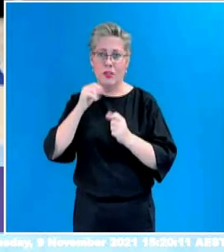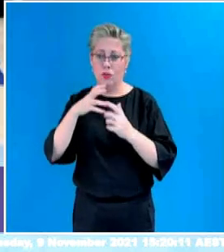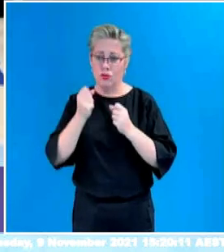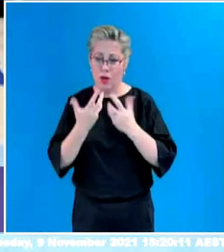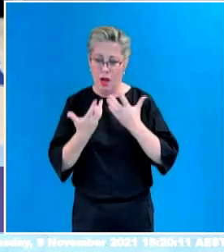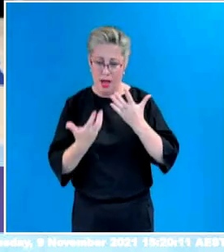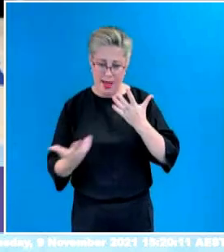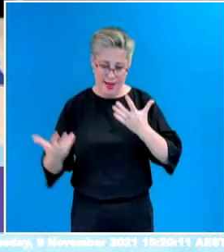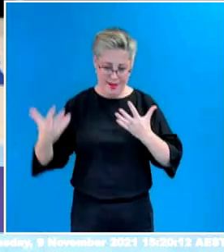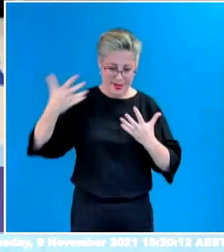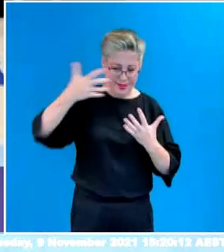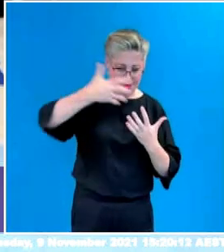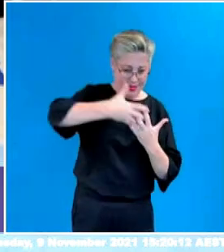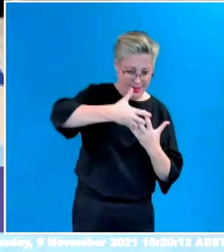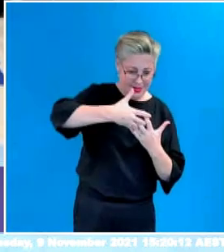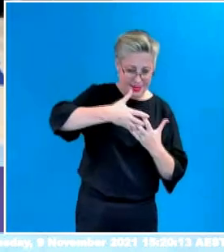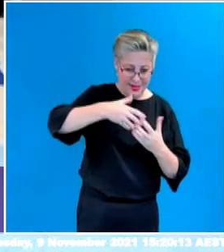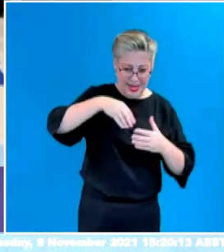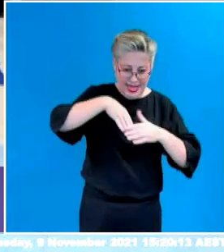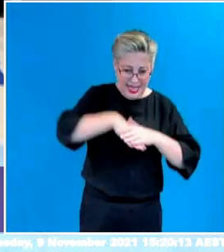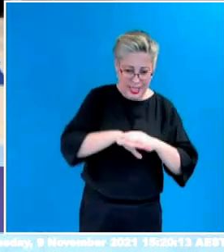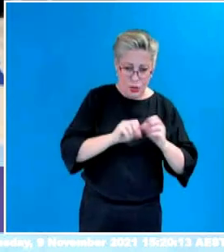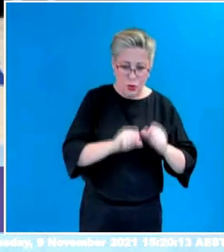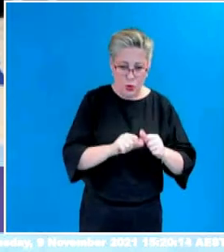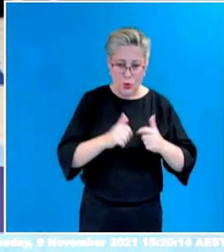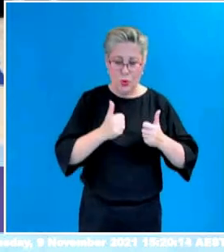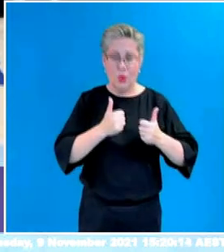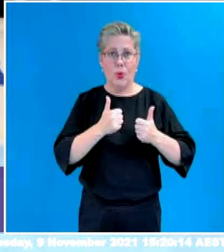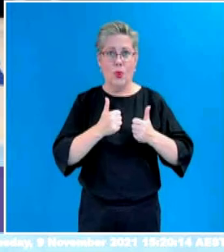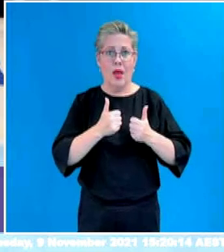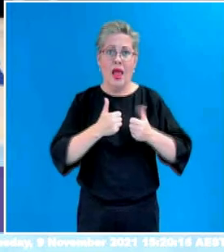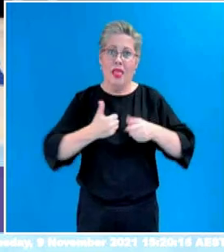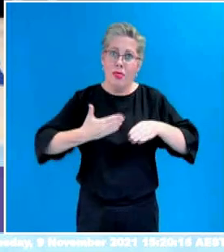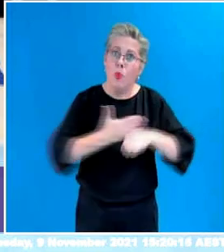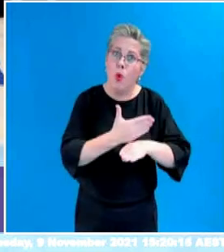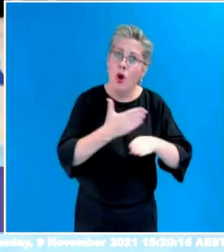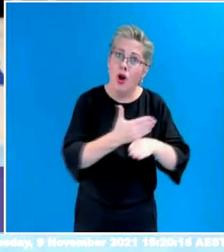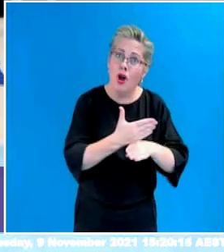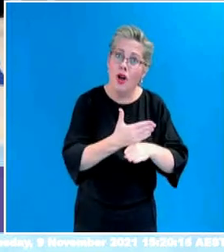identify those four dimensions that Fredman has identified and you try to